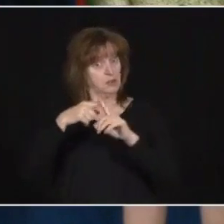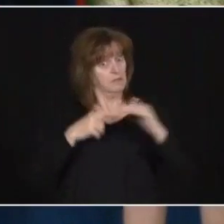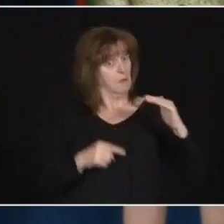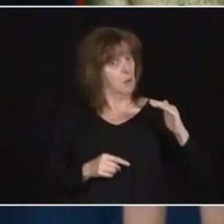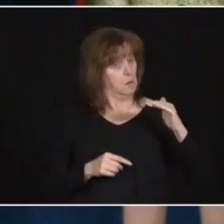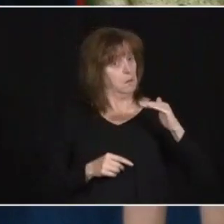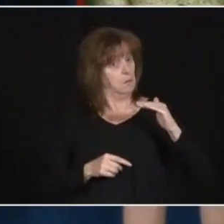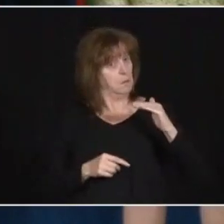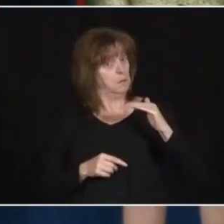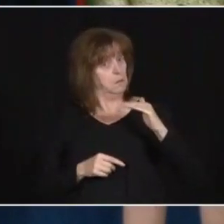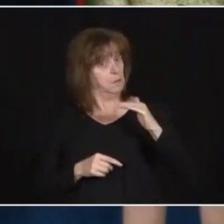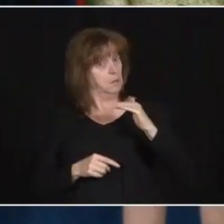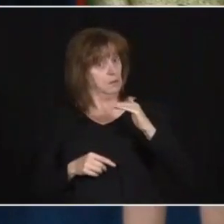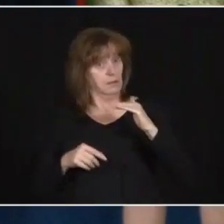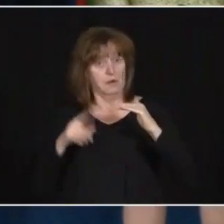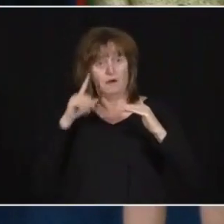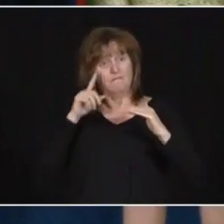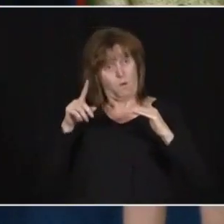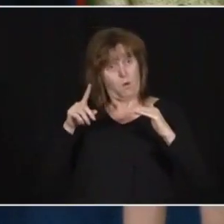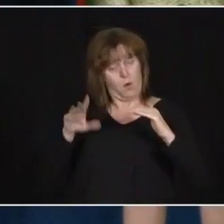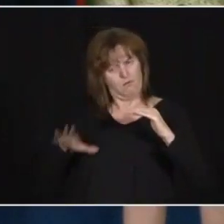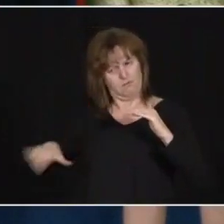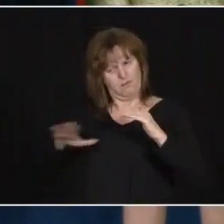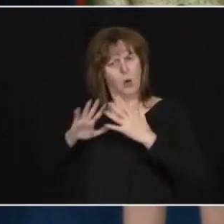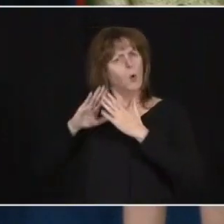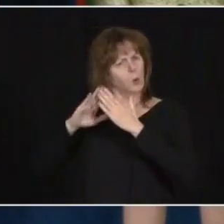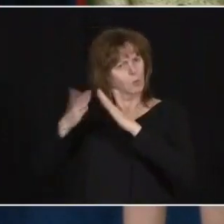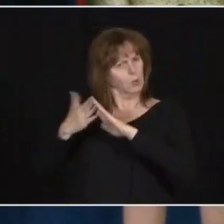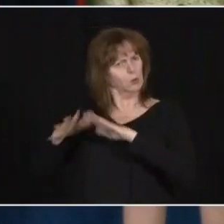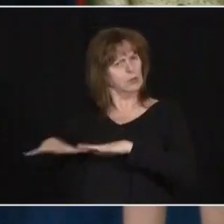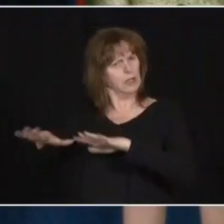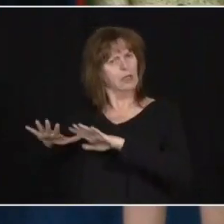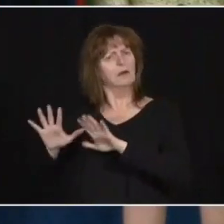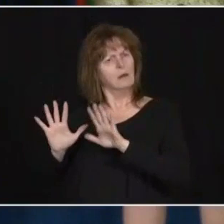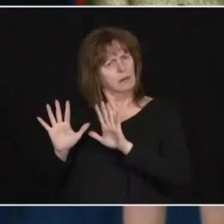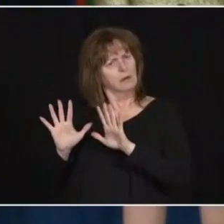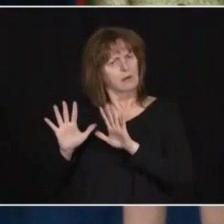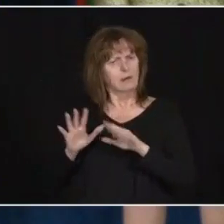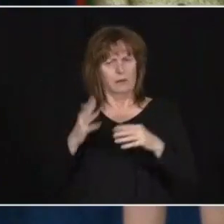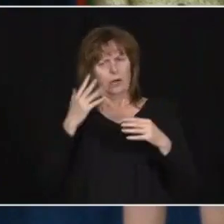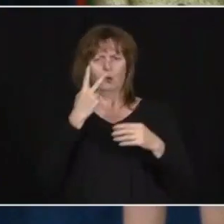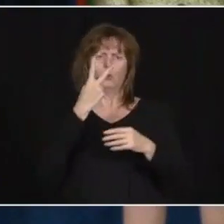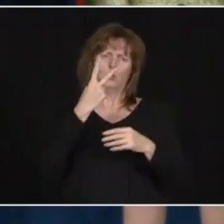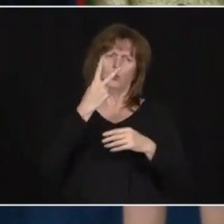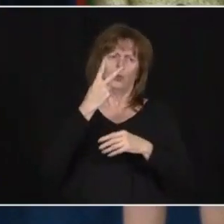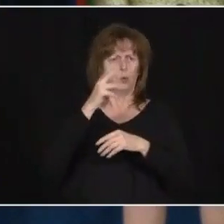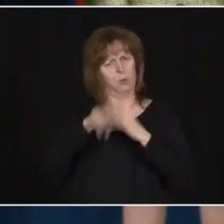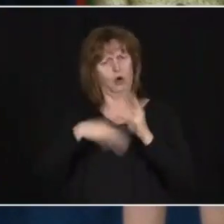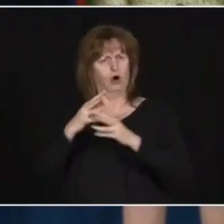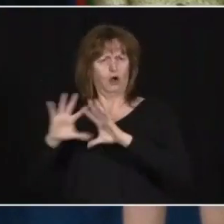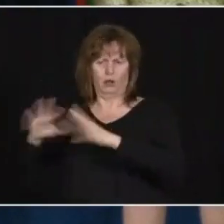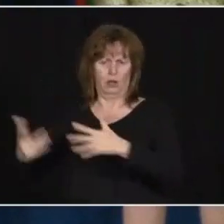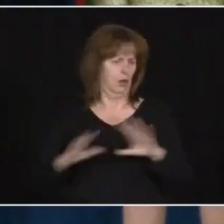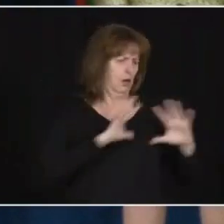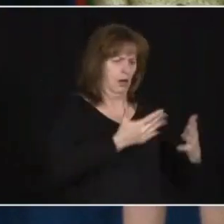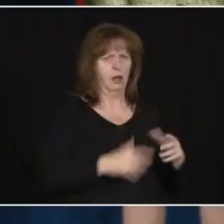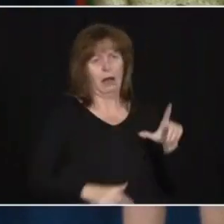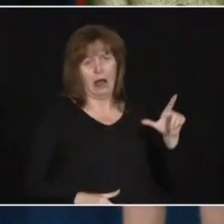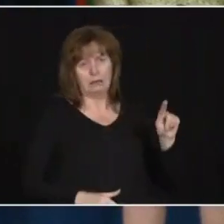results in the public domain. There are two worlds right now, the long-term care world and then there's the public domain.